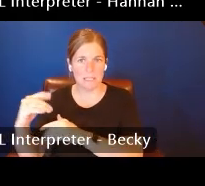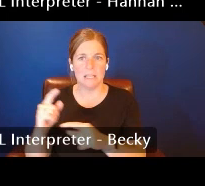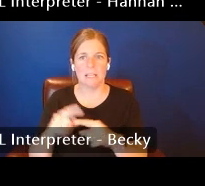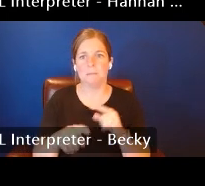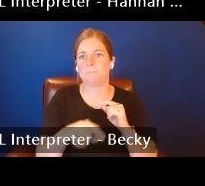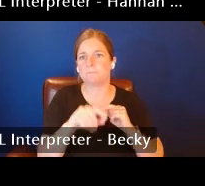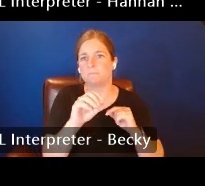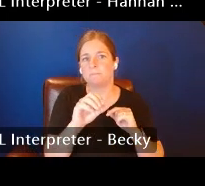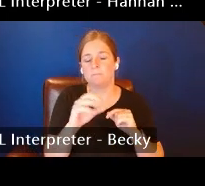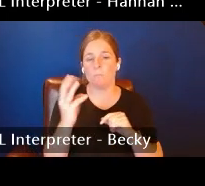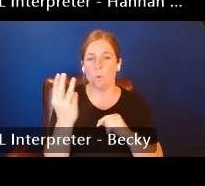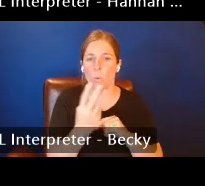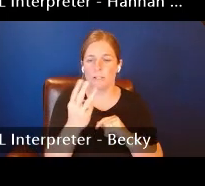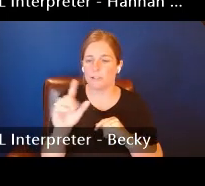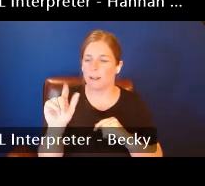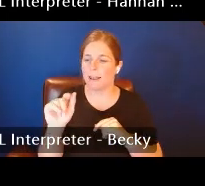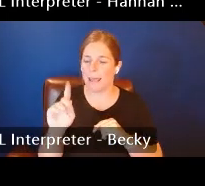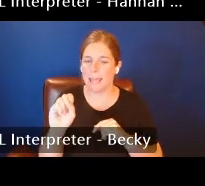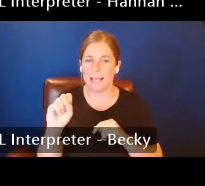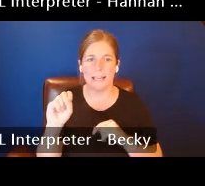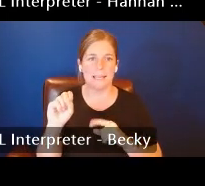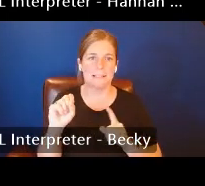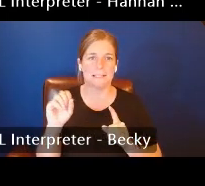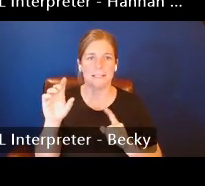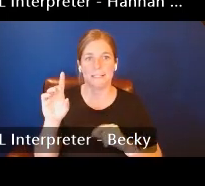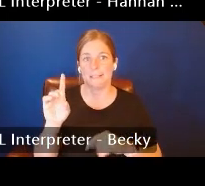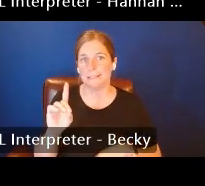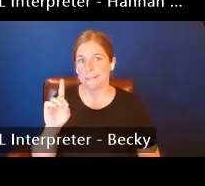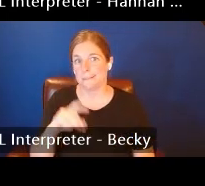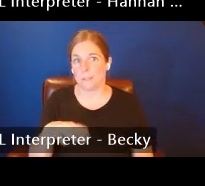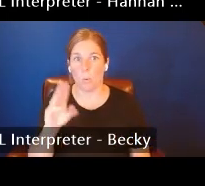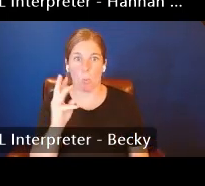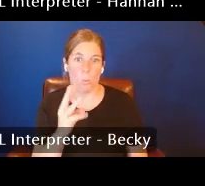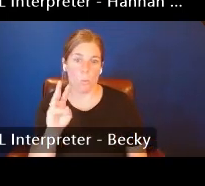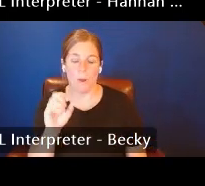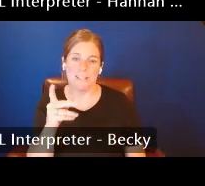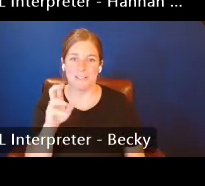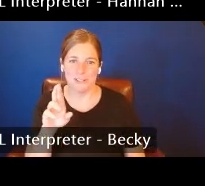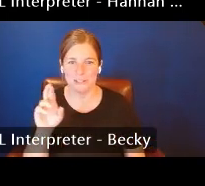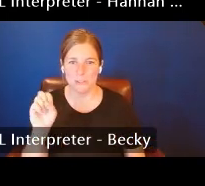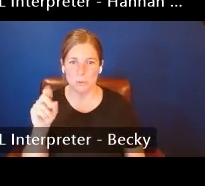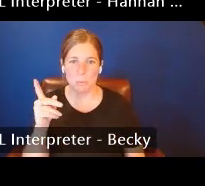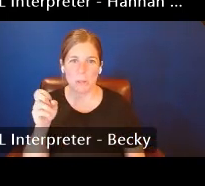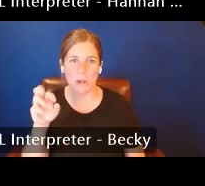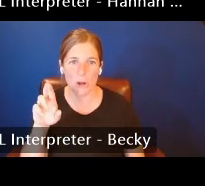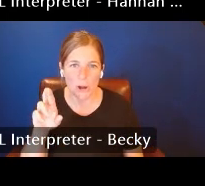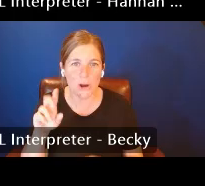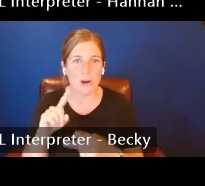Western Lake Superior Sanitary District. The C Reiss Coal Co dash Duluth Dock. Minnesota Power Incorporated dash Hibbard Rene dot, dot, dot.